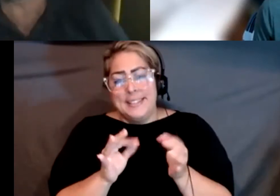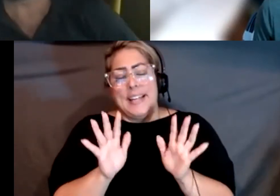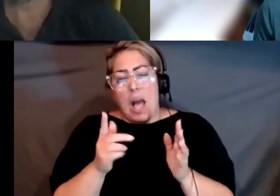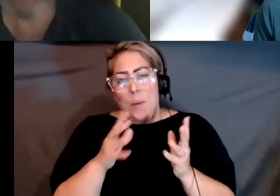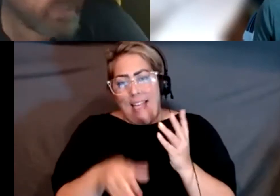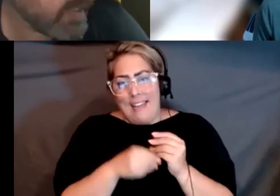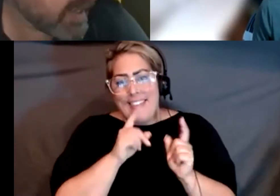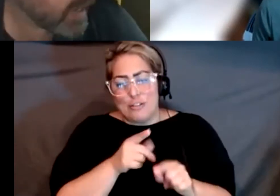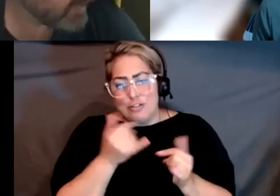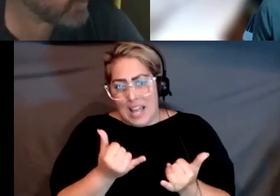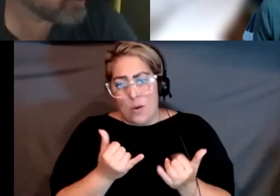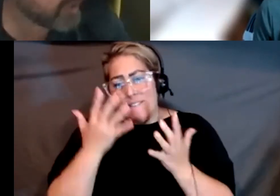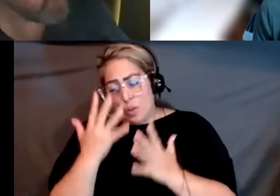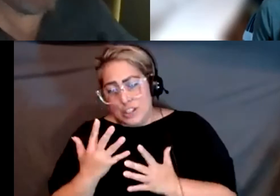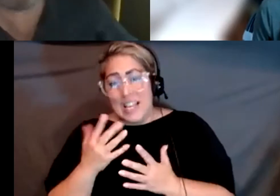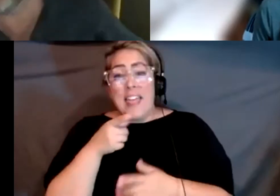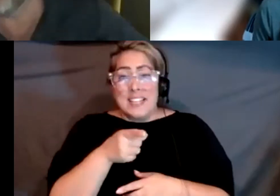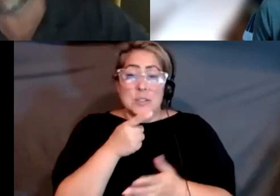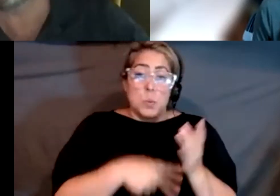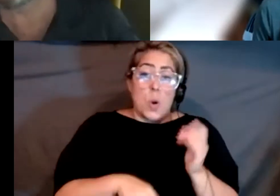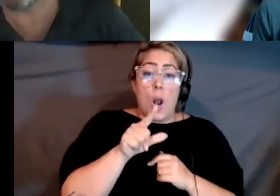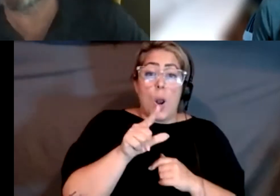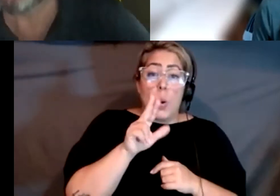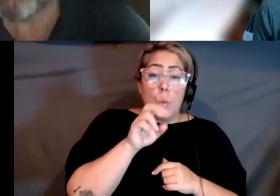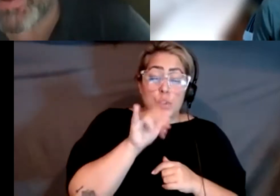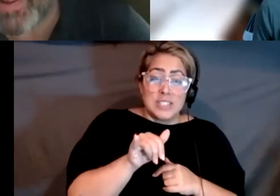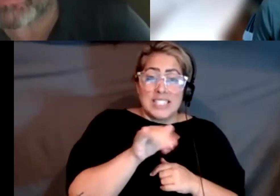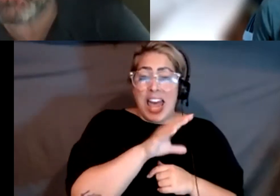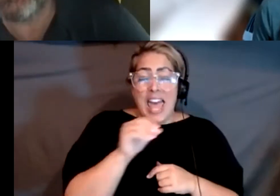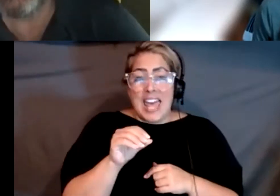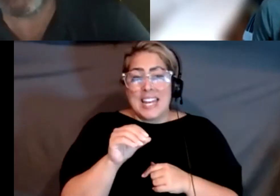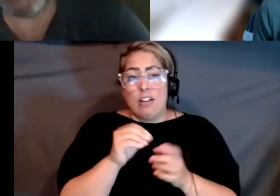everybody was pushing back. But unfortunately